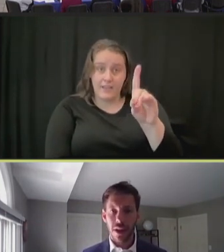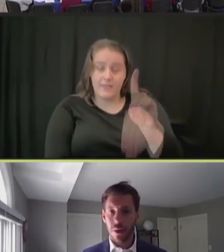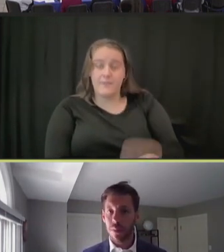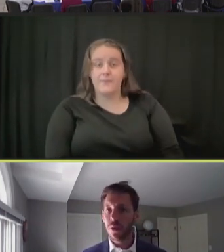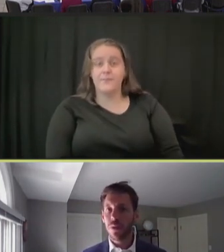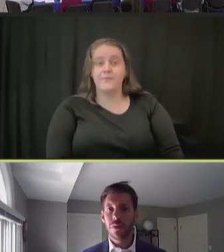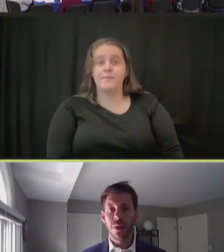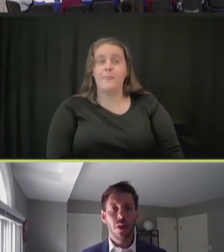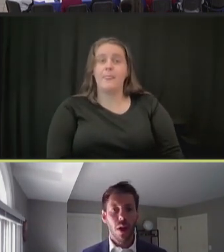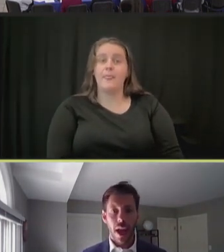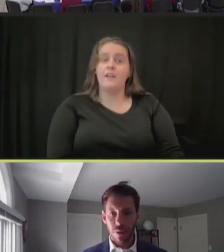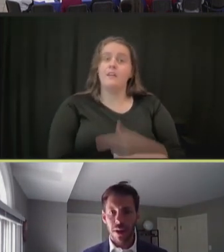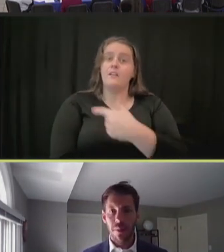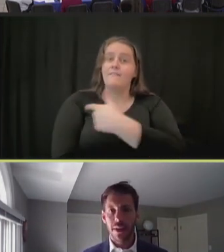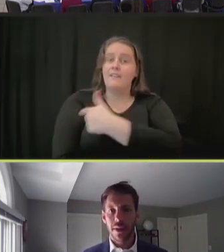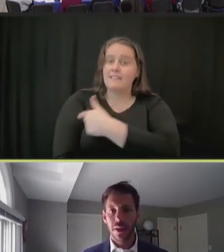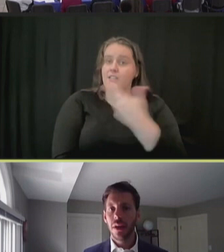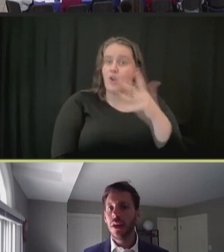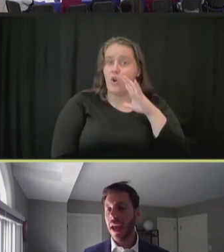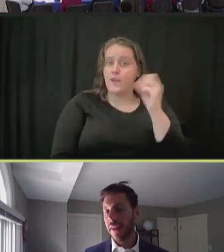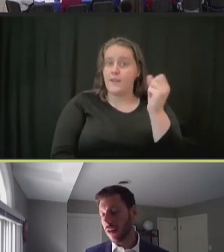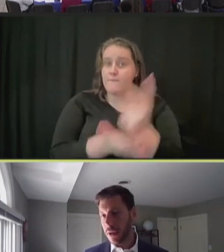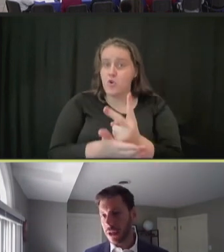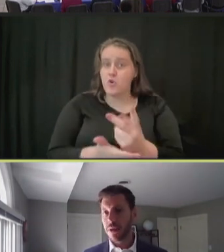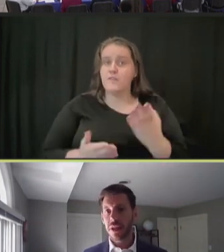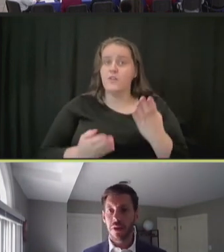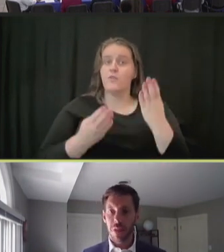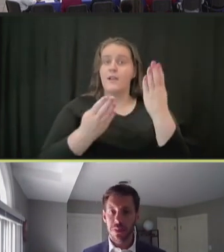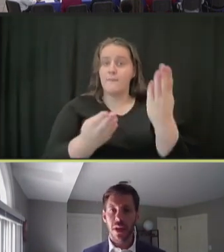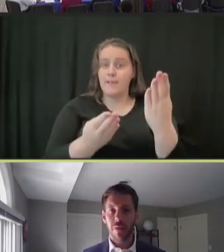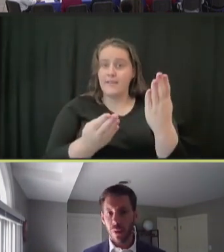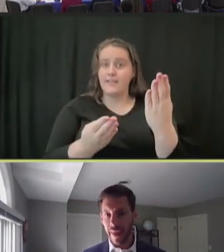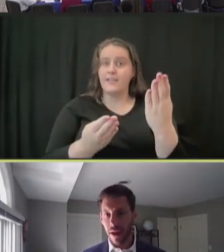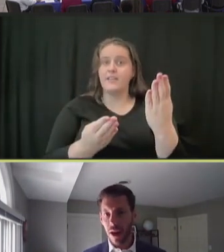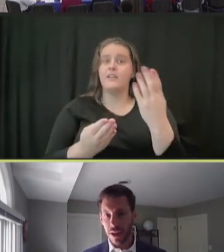that are approved and recommended. And their administration must be covered without cost